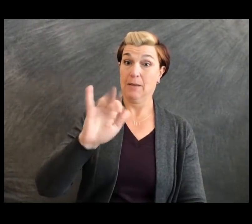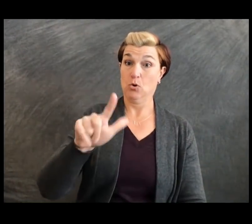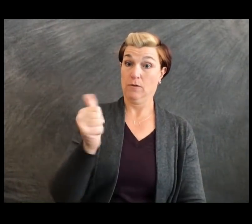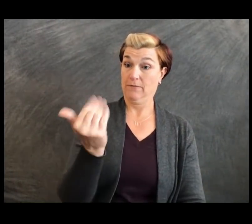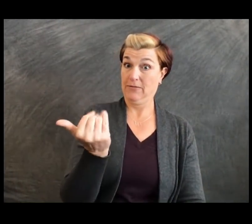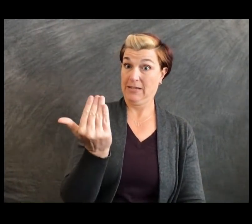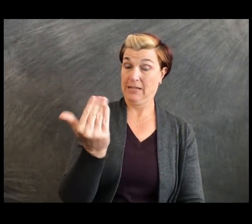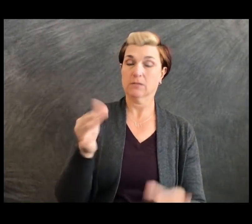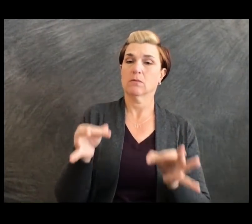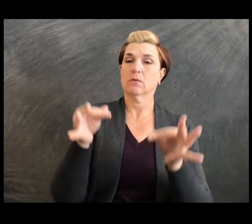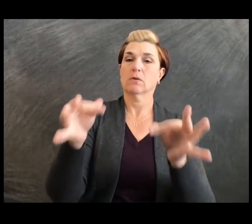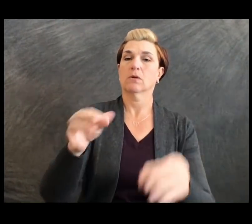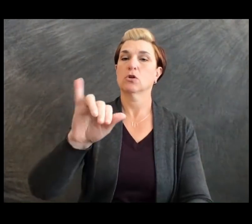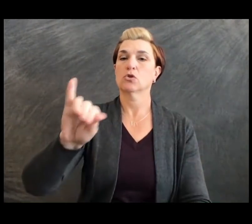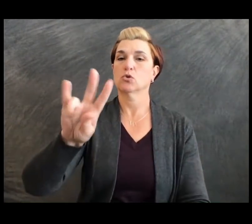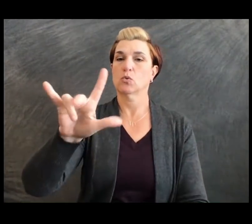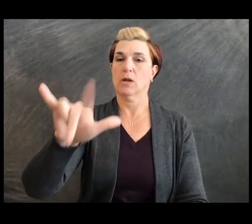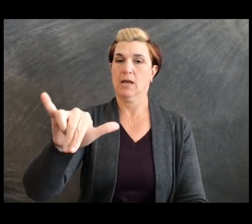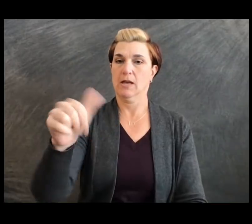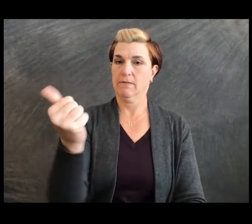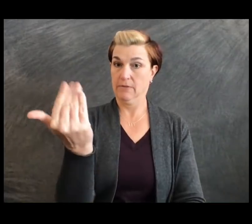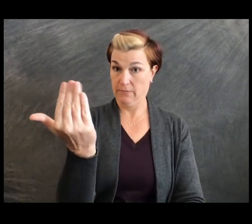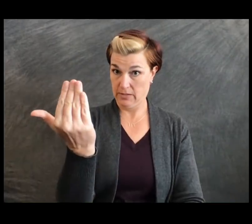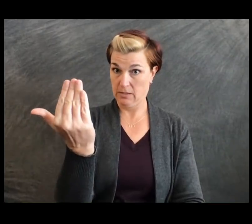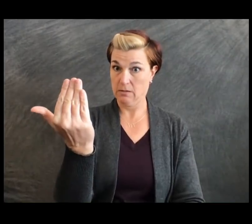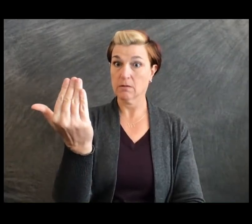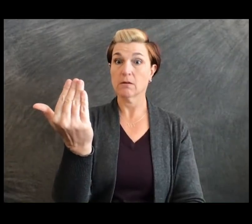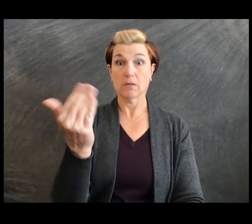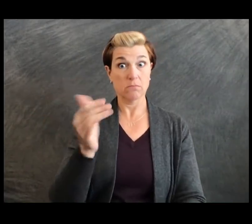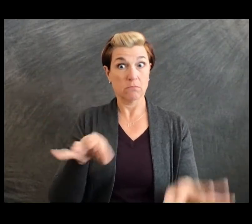businesses and individuals extra time to file and pay without interest or